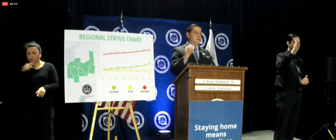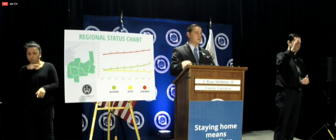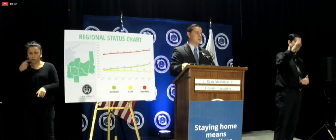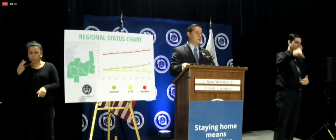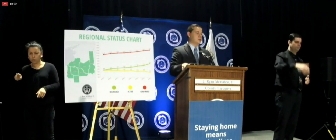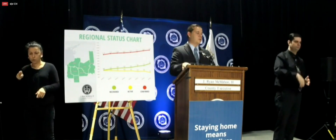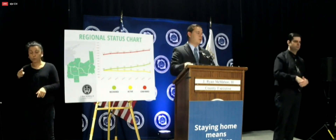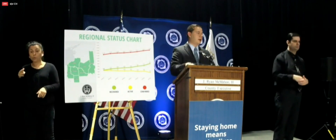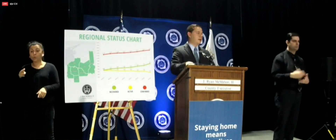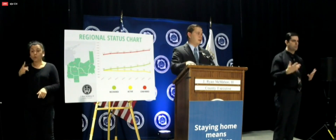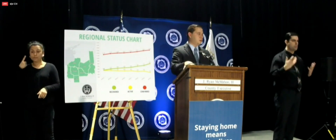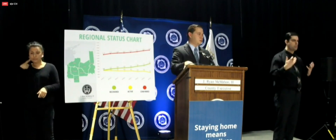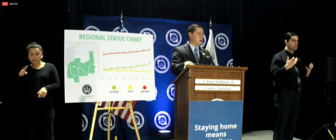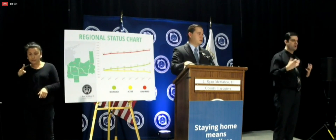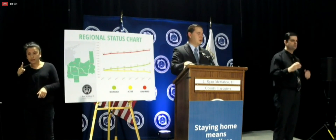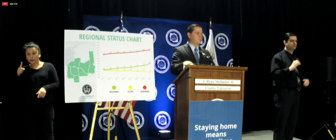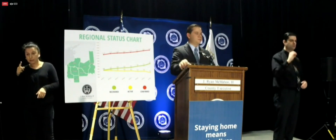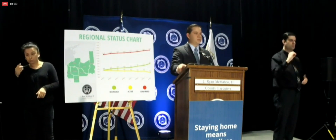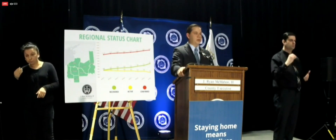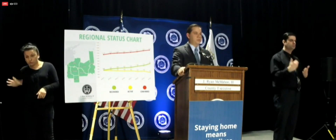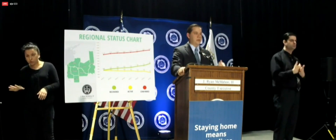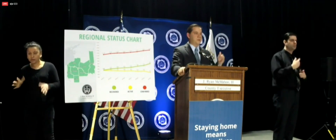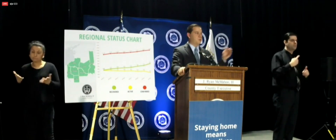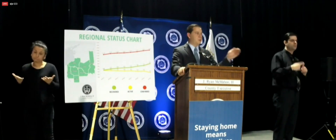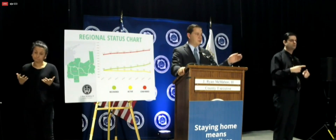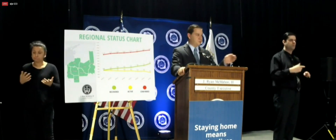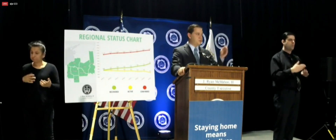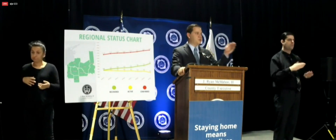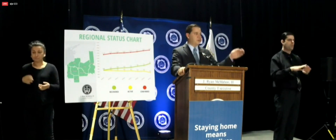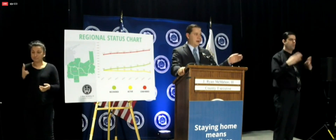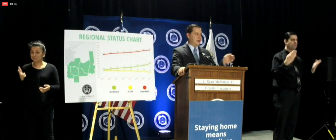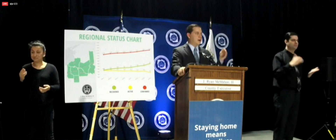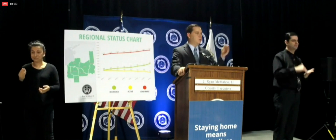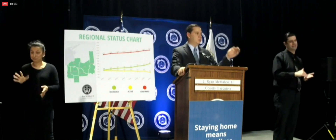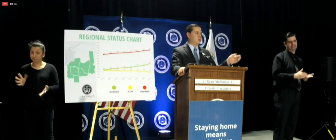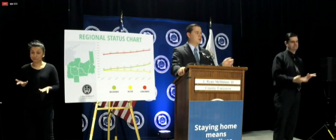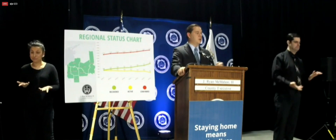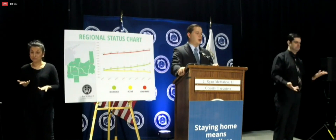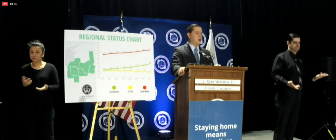DOWN. SO FOR THOSE INDIVIDUALS THAT WANT TO SEE ZERO NEW CASES BEFORE ANYTHING ELSE STARTS UP,